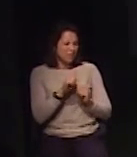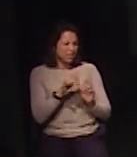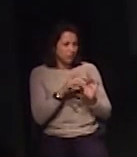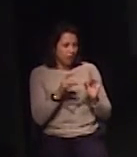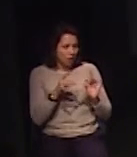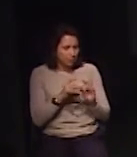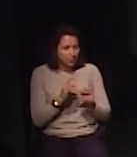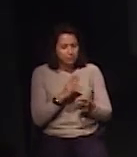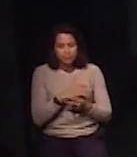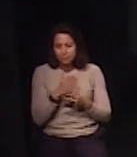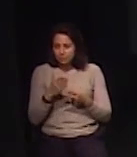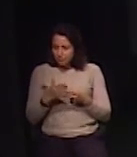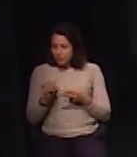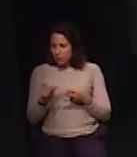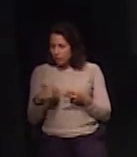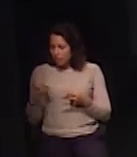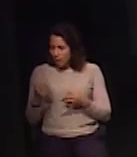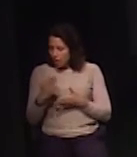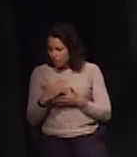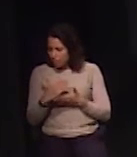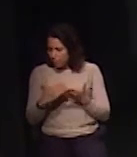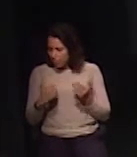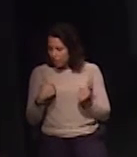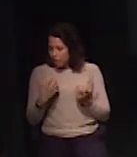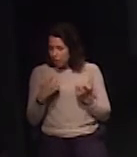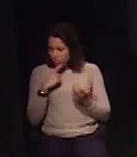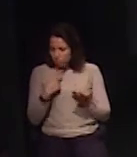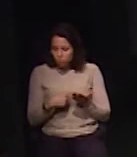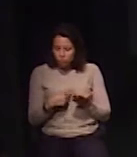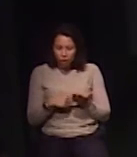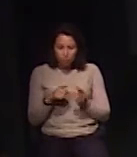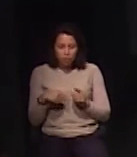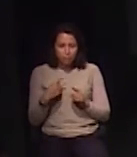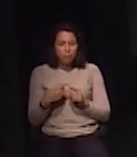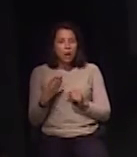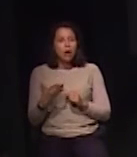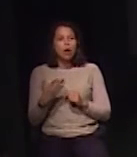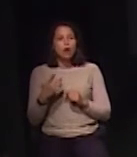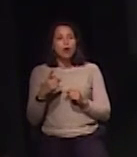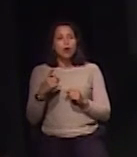And then the other thing that I want to talk about is when you’re thinking of entrepreneurship,